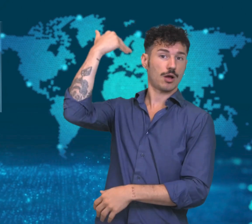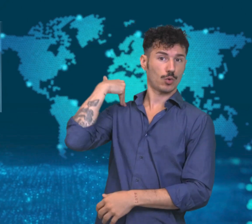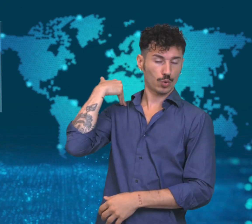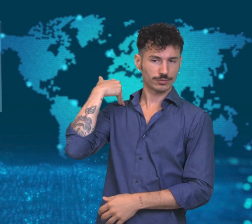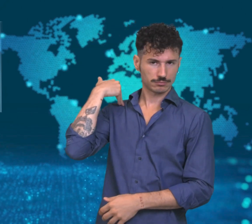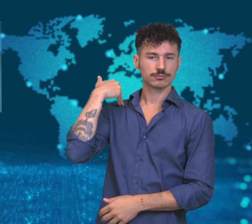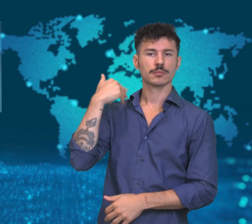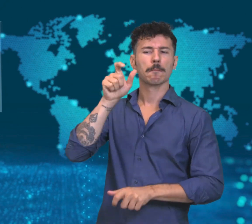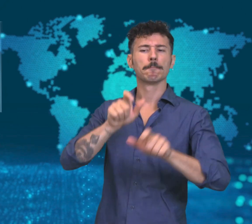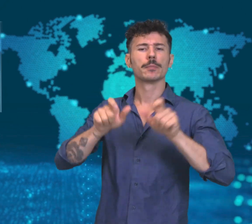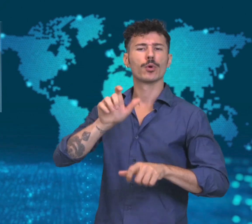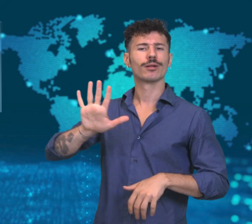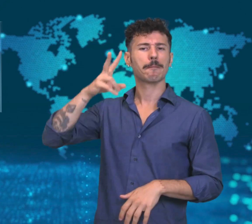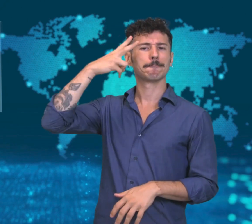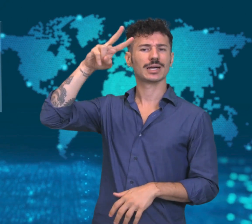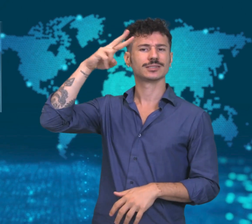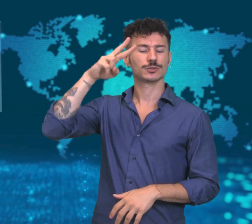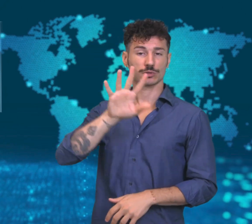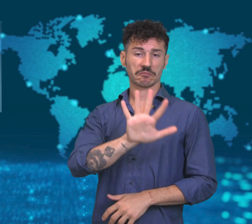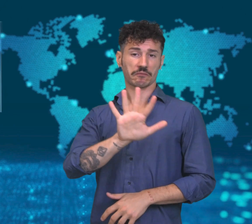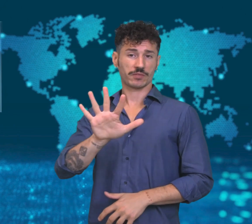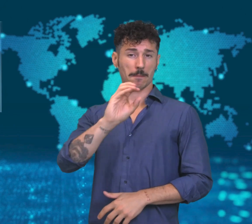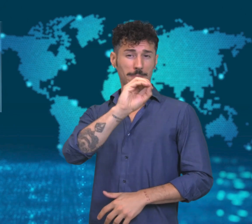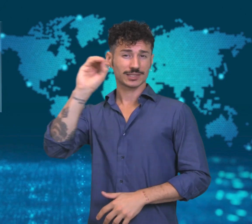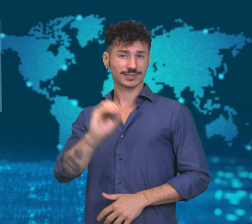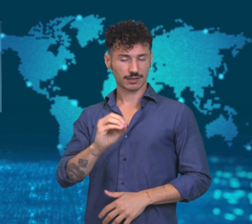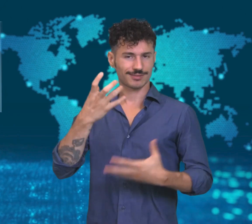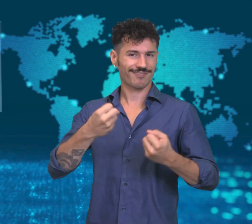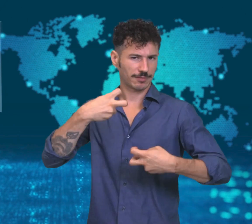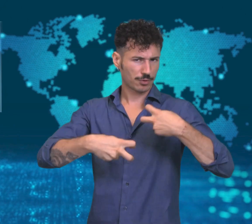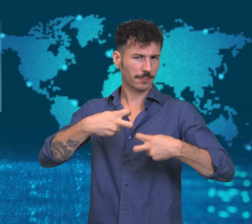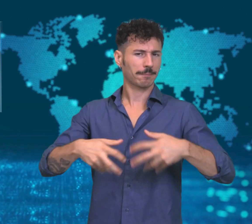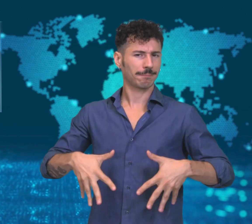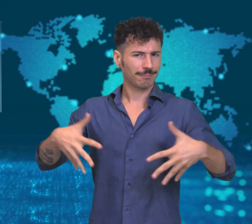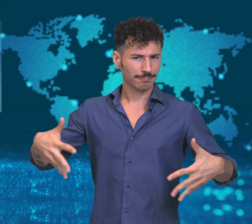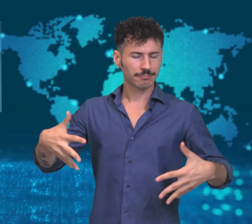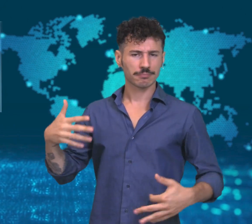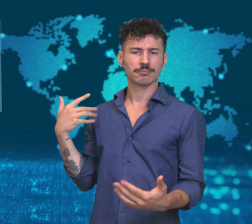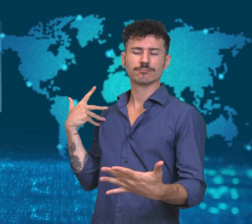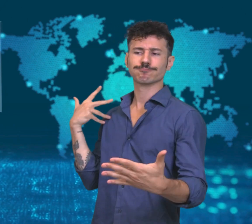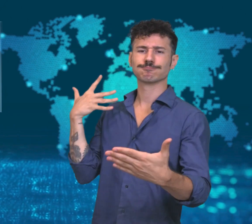Small store owners are concerned that the law will hurt